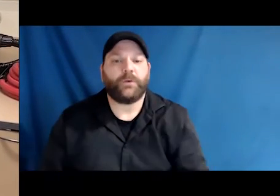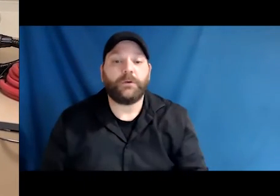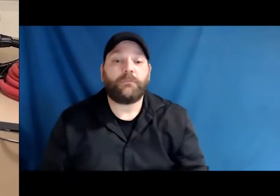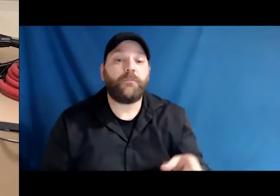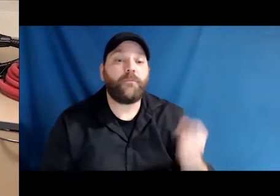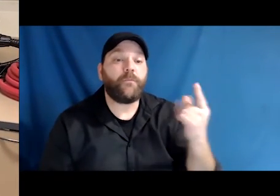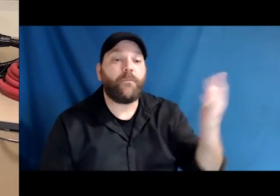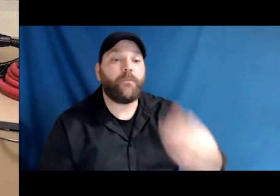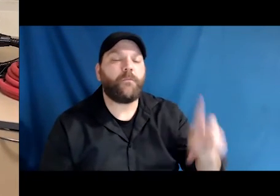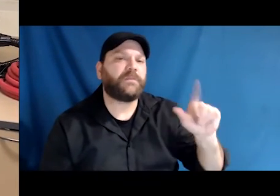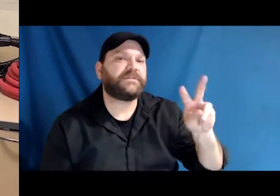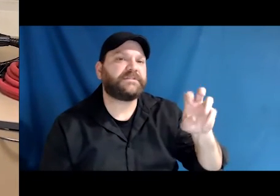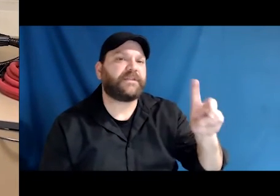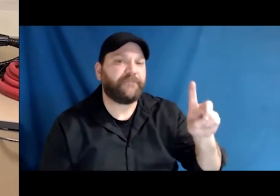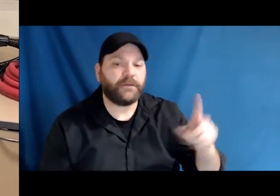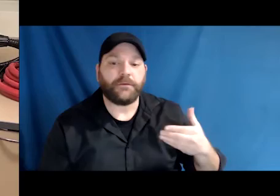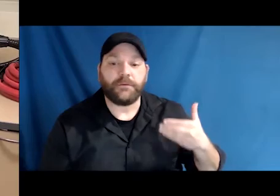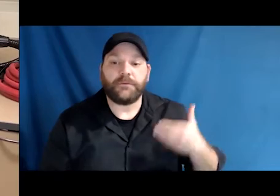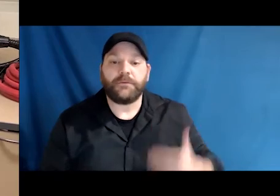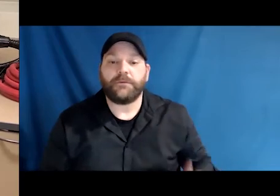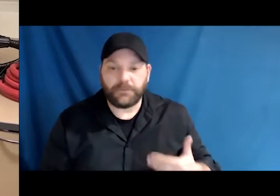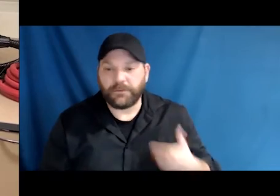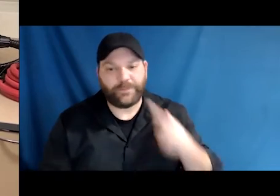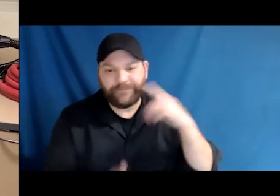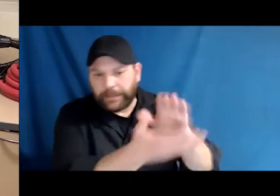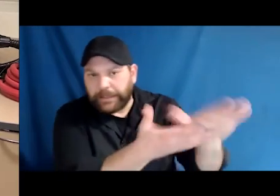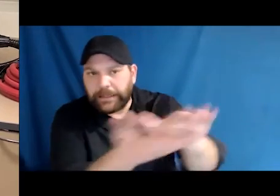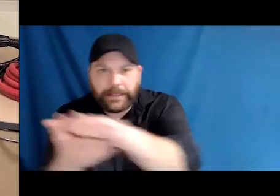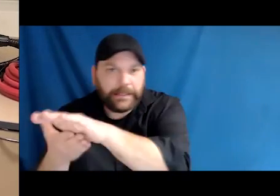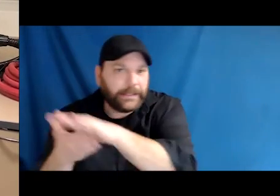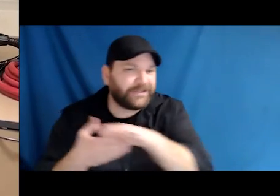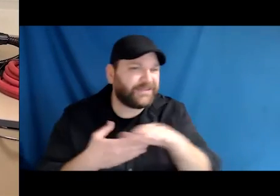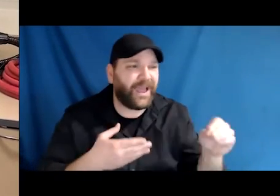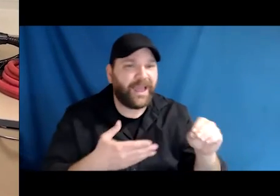Over the past few months, we have cleaned and disinfected almost 3,000 student rooms.